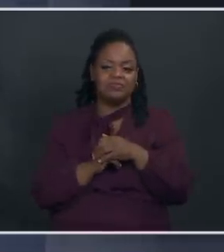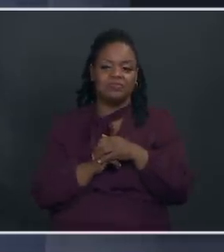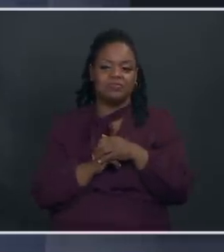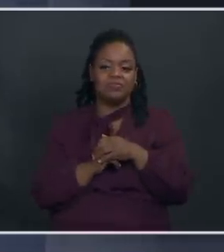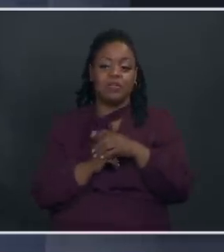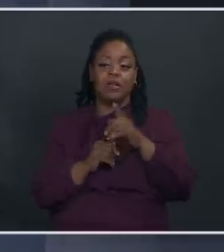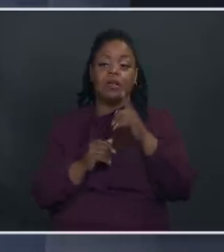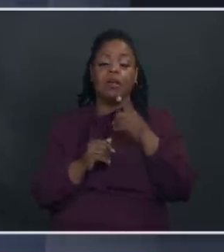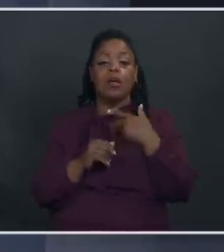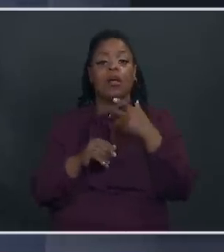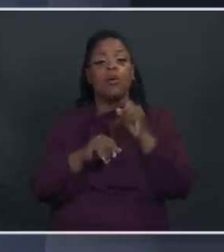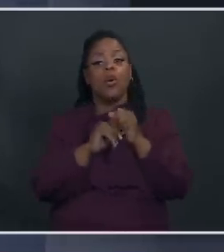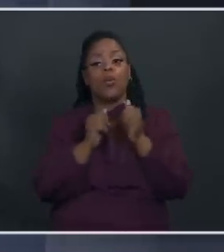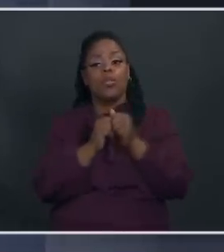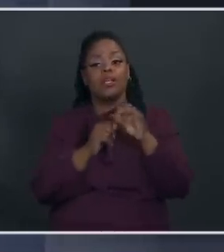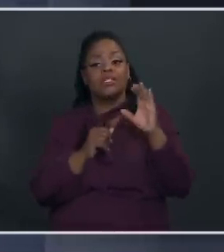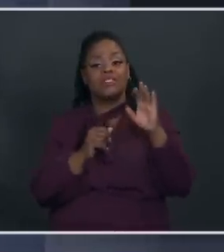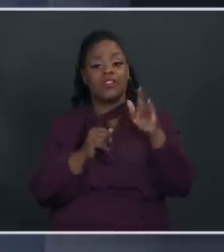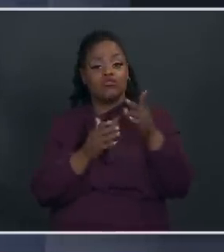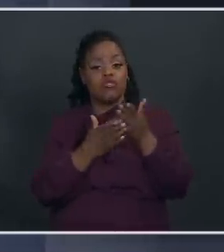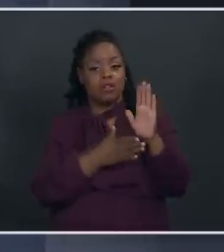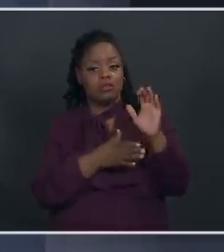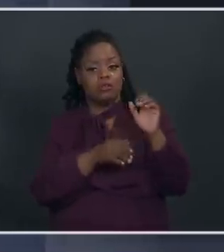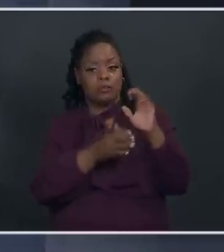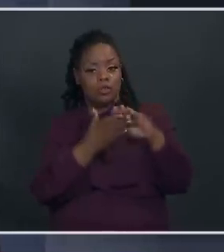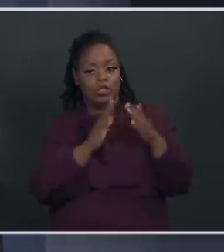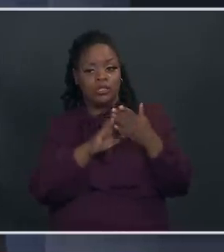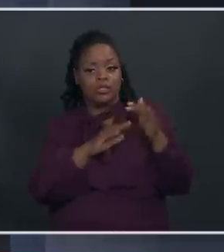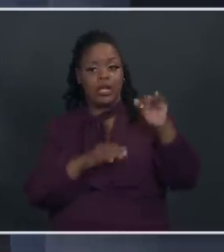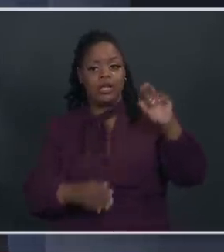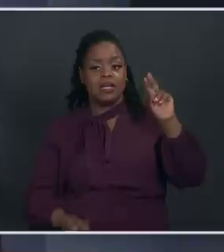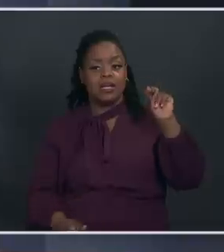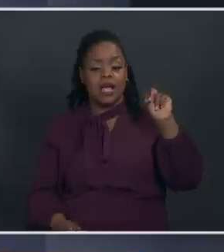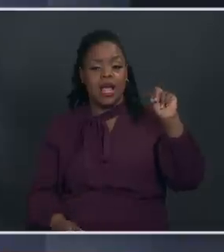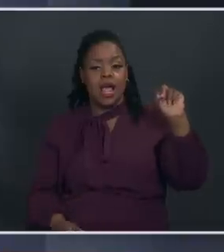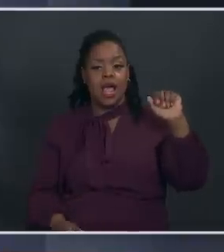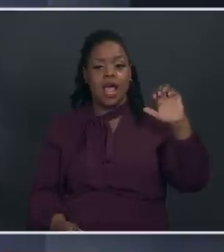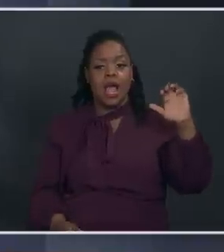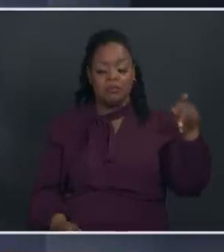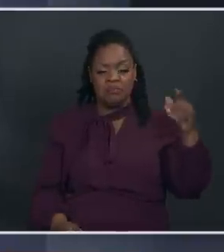including the NAACP, the National Action Network, Justice Action Network, Urban League, Coalition of Black